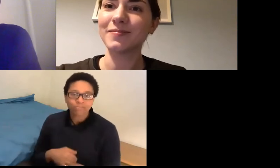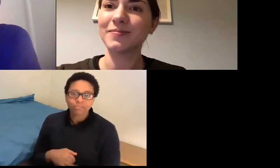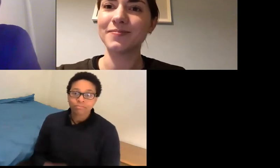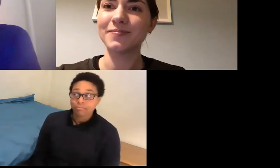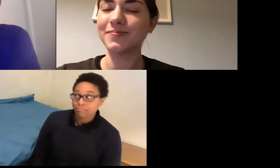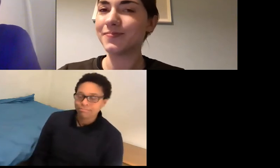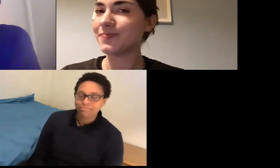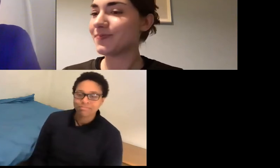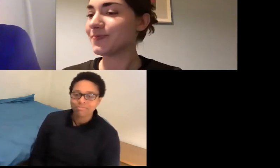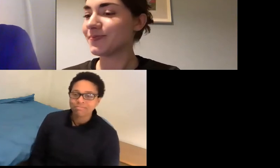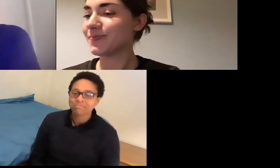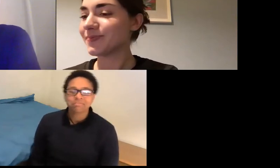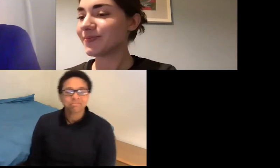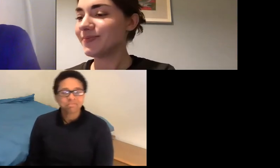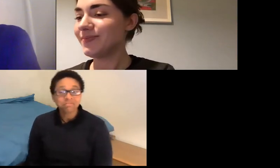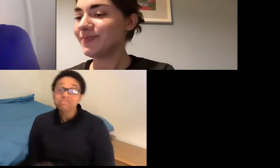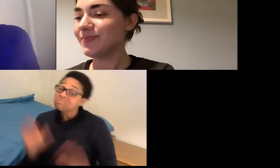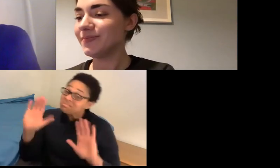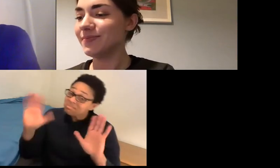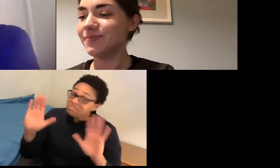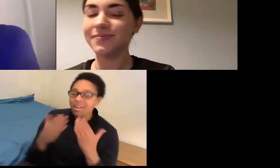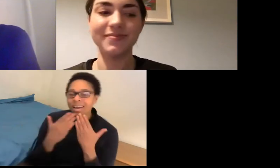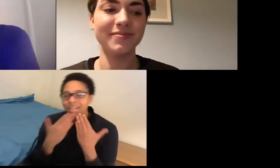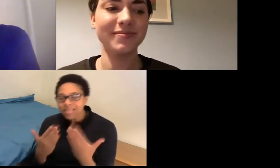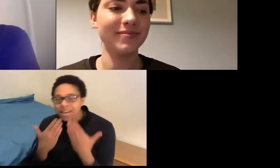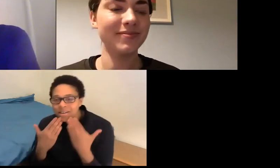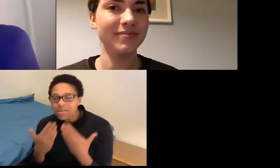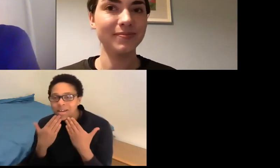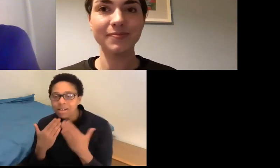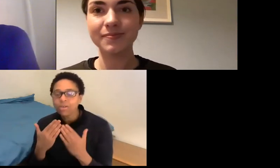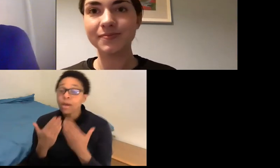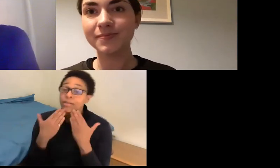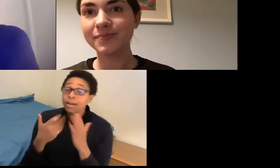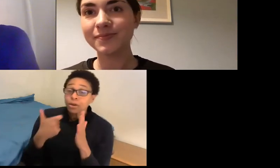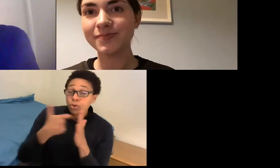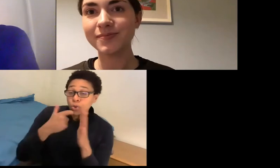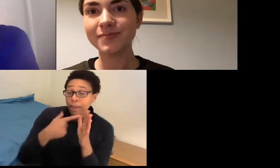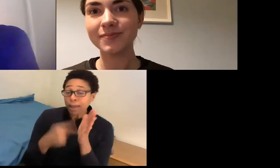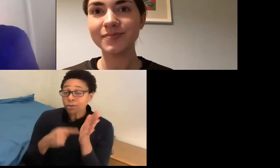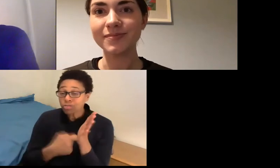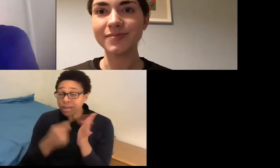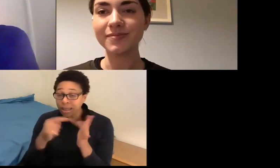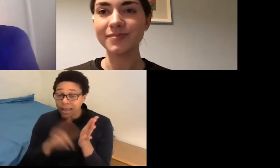Dr Shah: Hi, thanks so much, Maryanne, and thank you, to Katrin, everyone at Queer@King's, to Kate and Ali